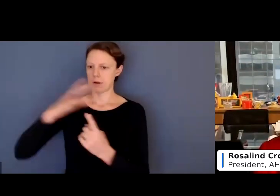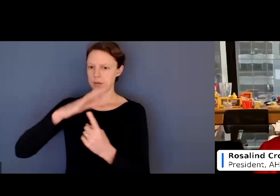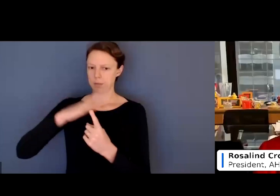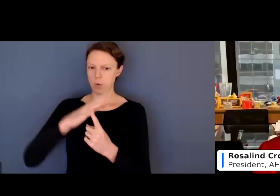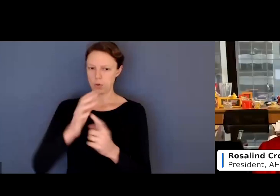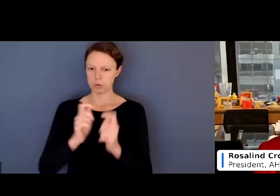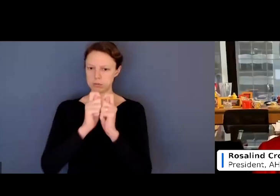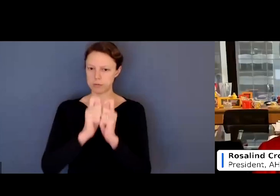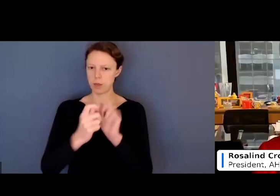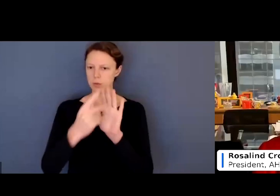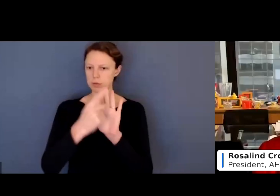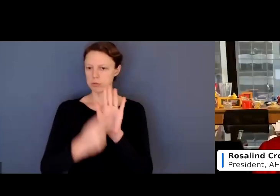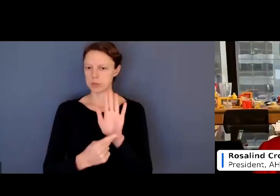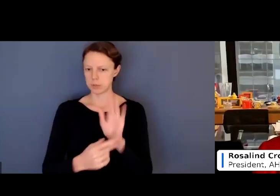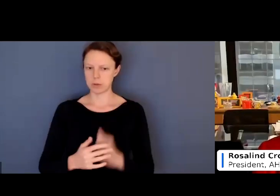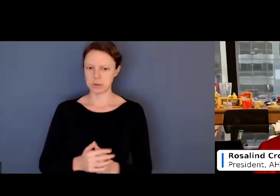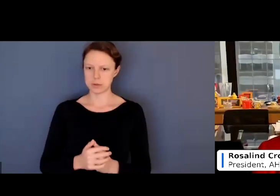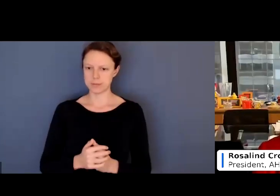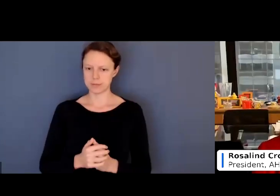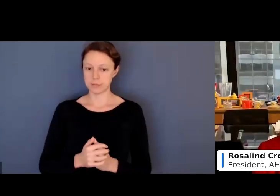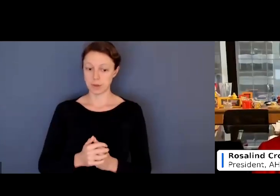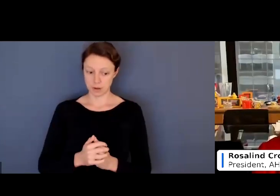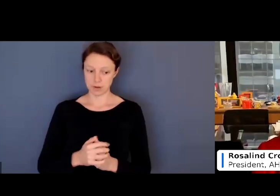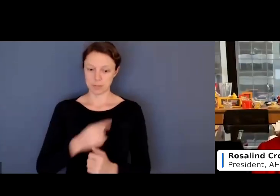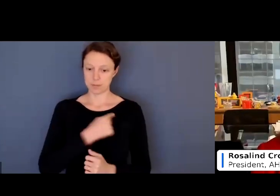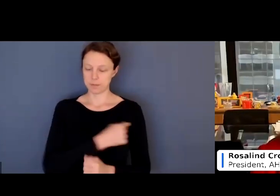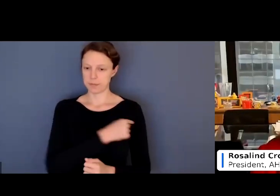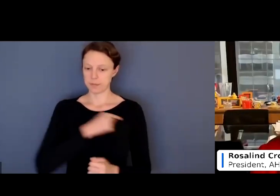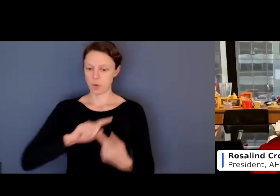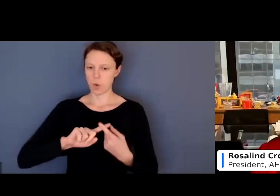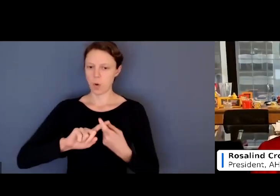of every individual, every human being,